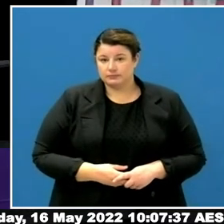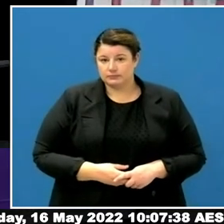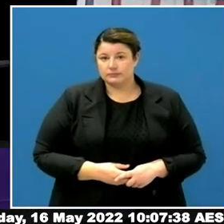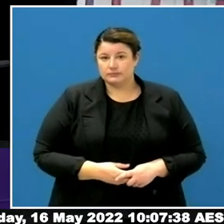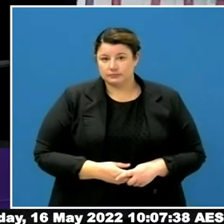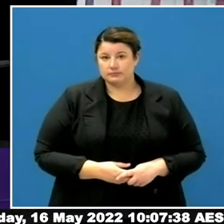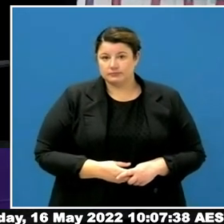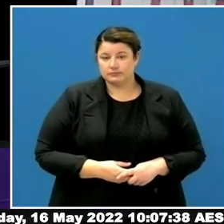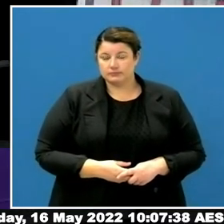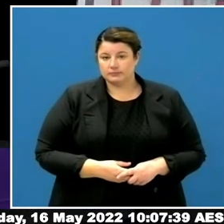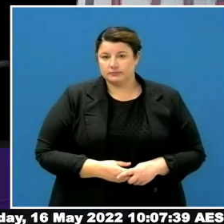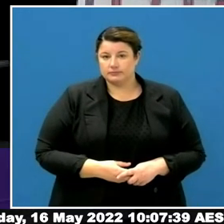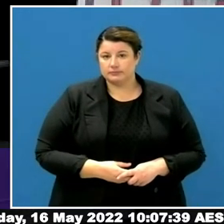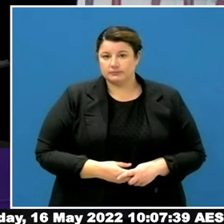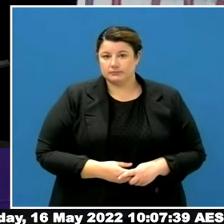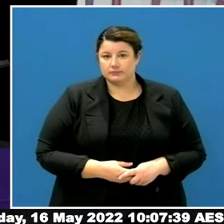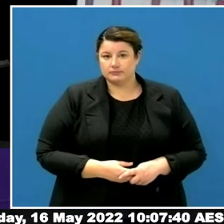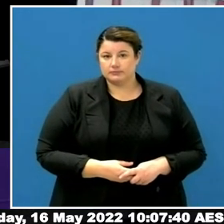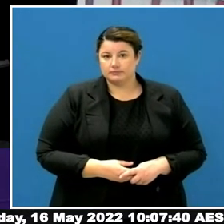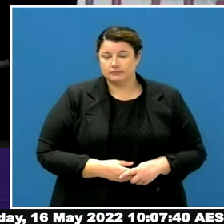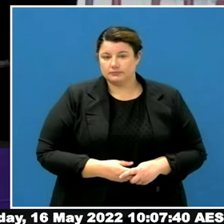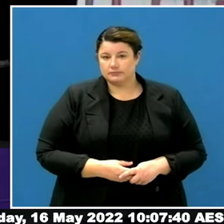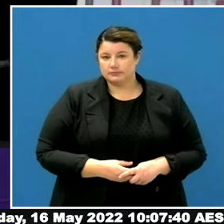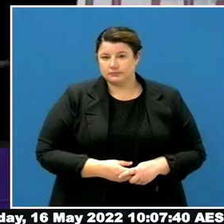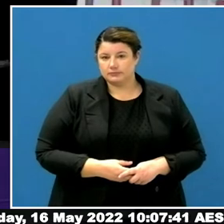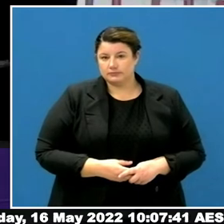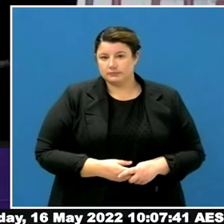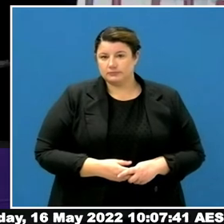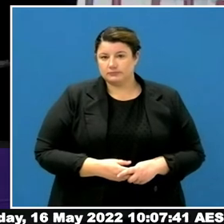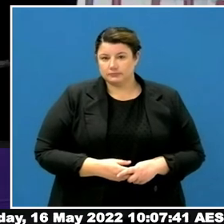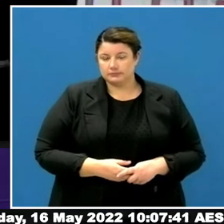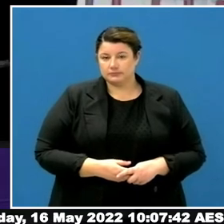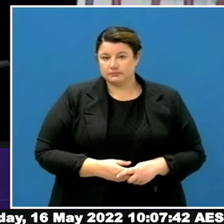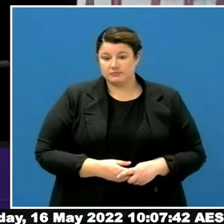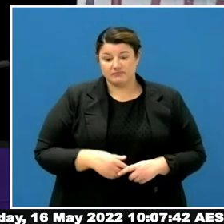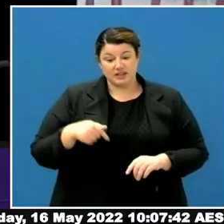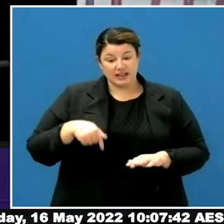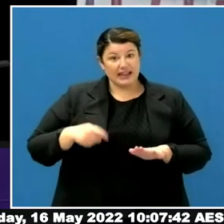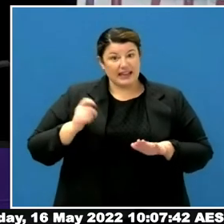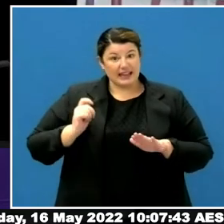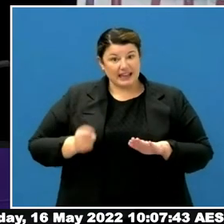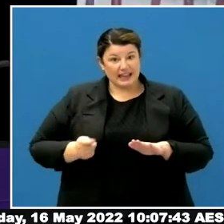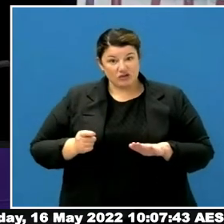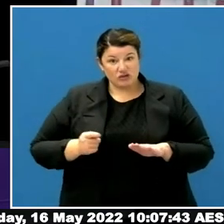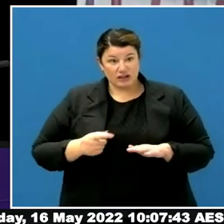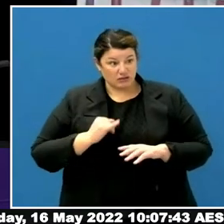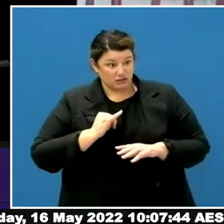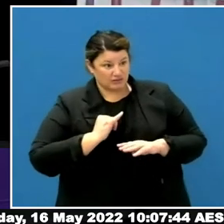accommodation. The underlying purpose of these hearings is to identify and address the